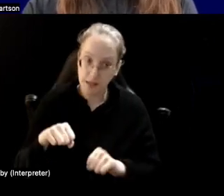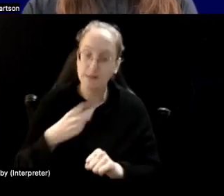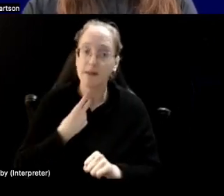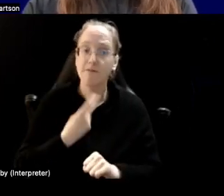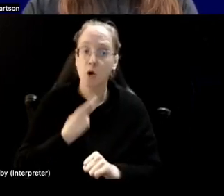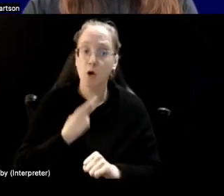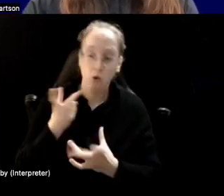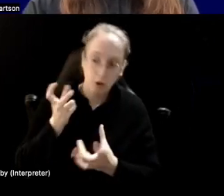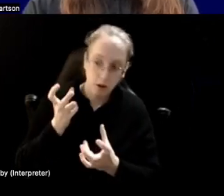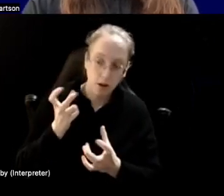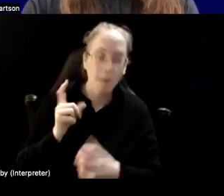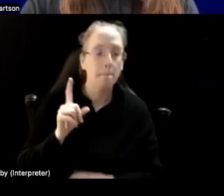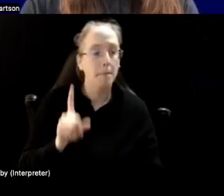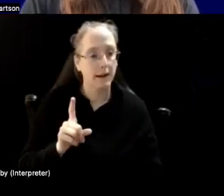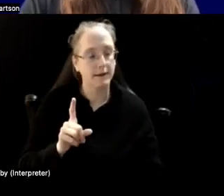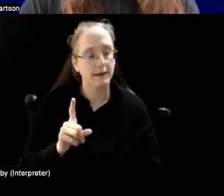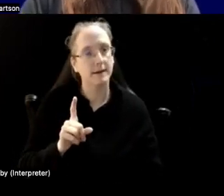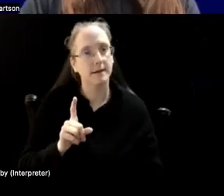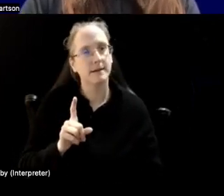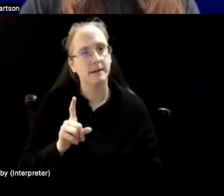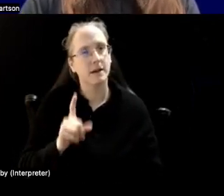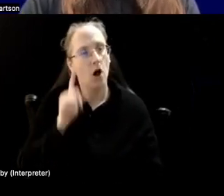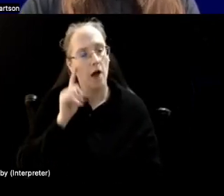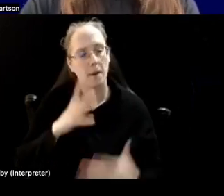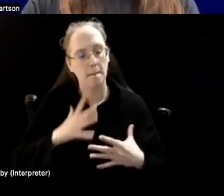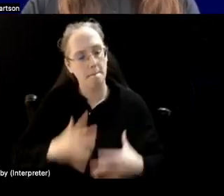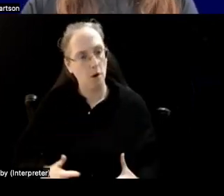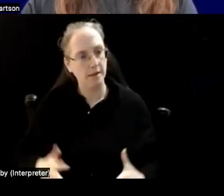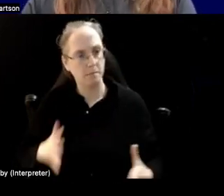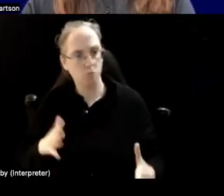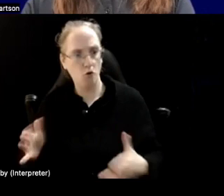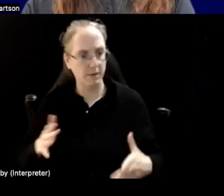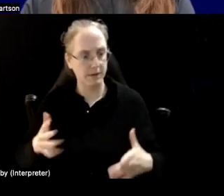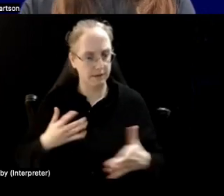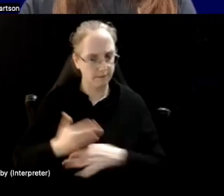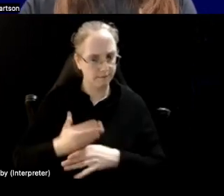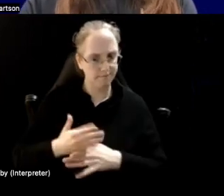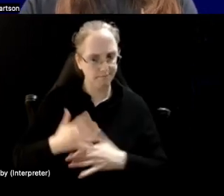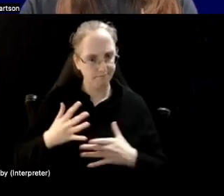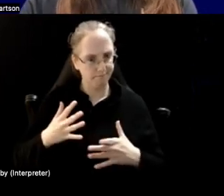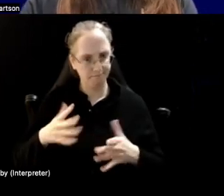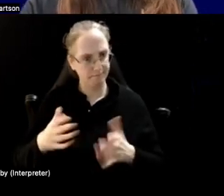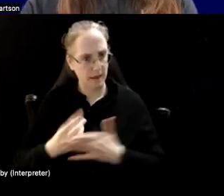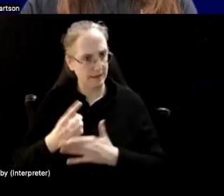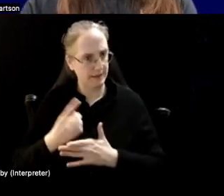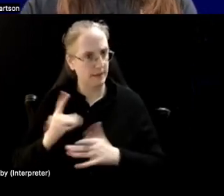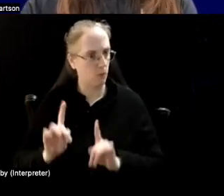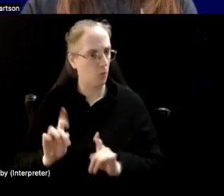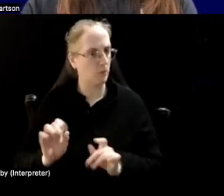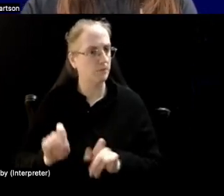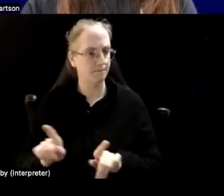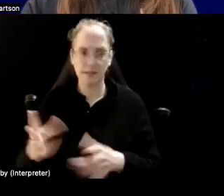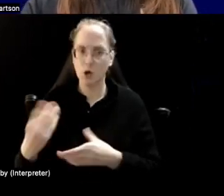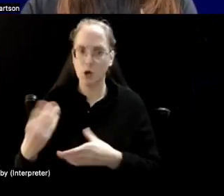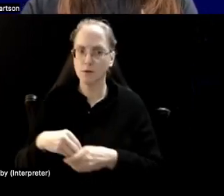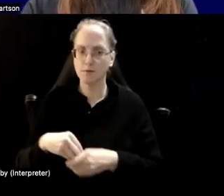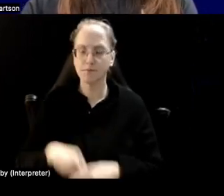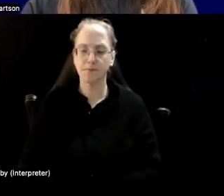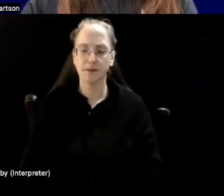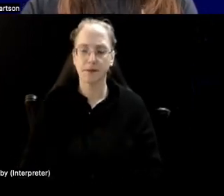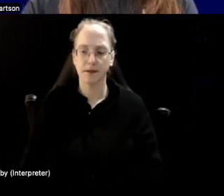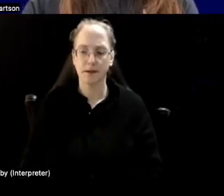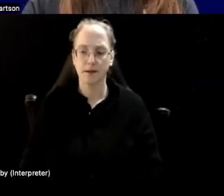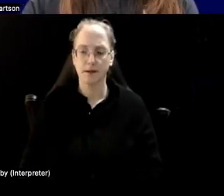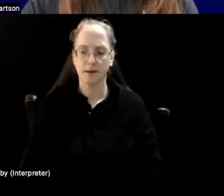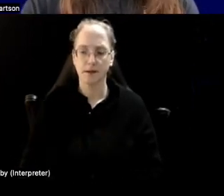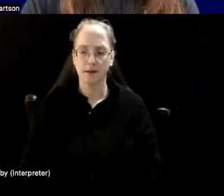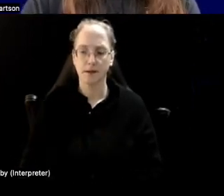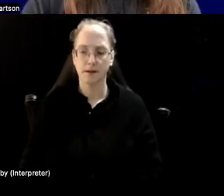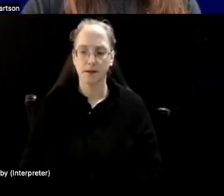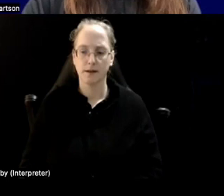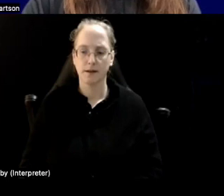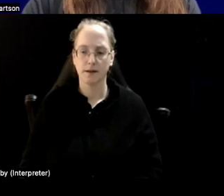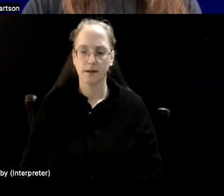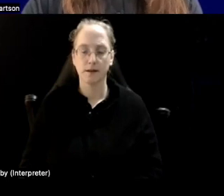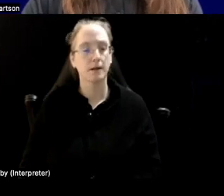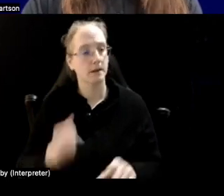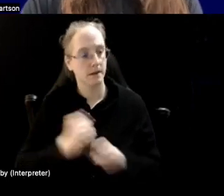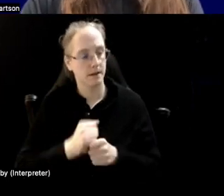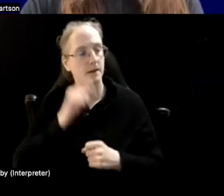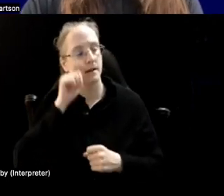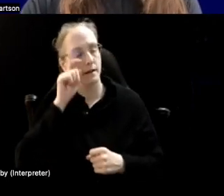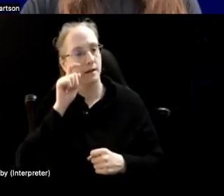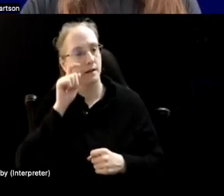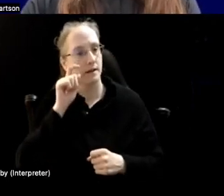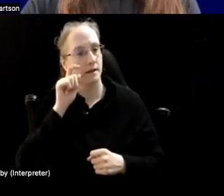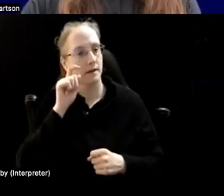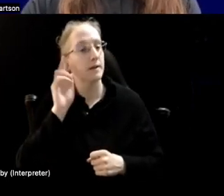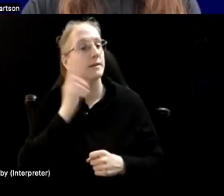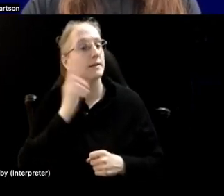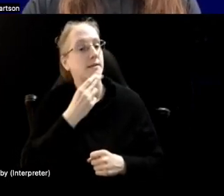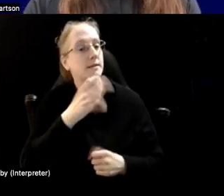but I would also include bodily functions in that. So, I have had deafblind students who